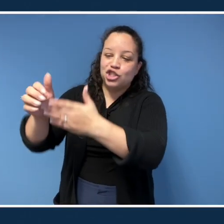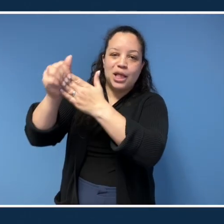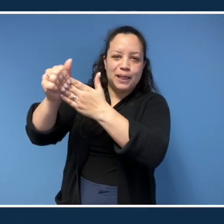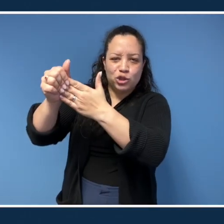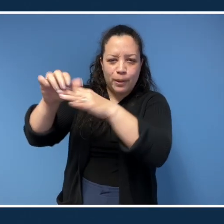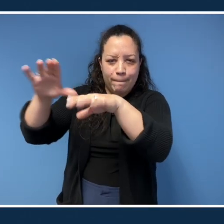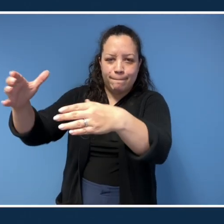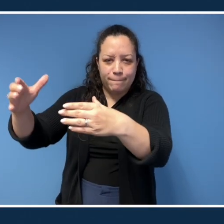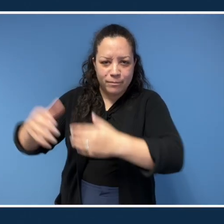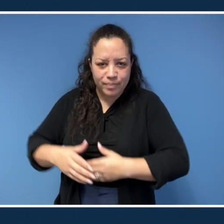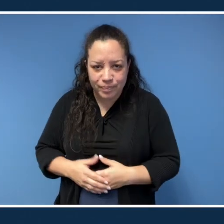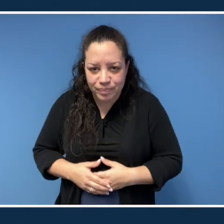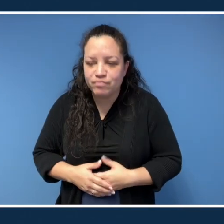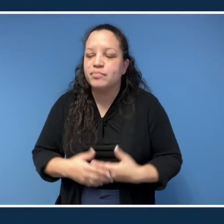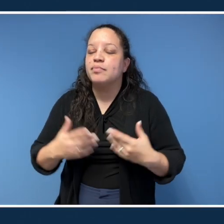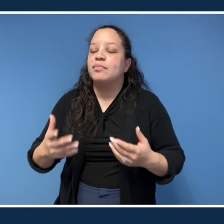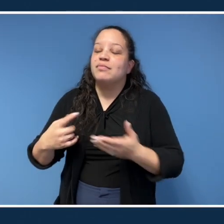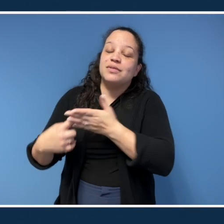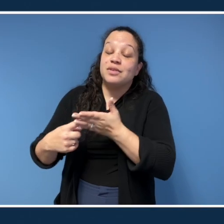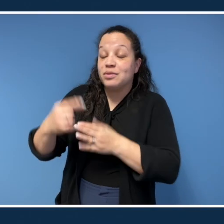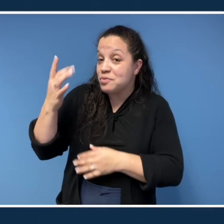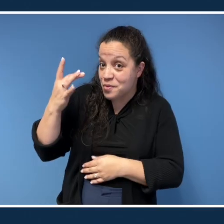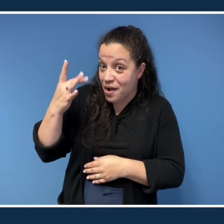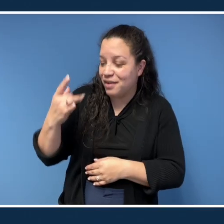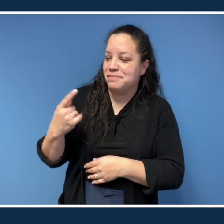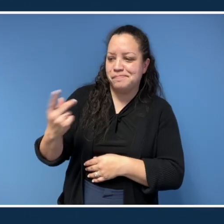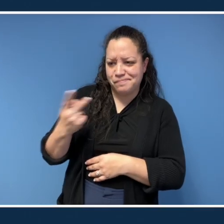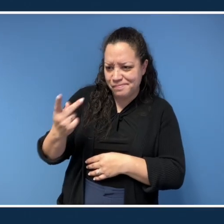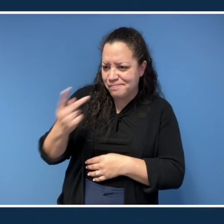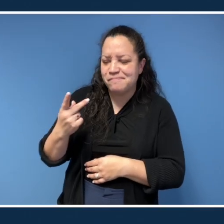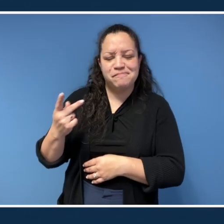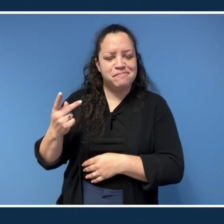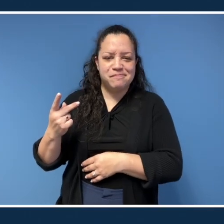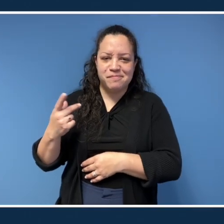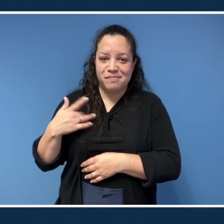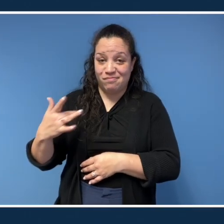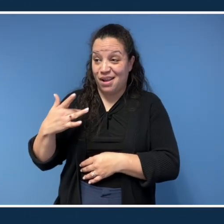for a moment. I'm interested in talking to this about you because you and I, you know, you are the most senior African Nova